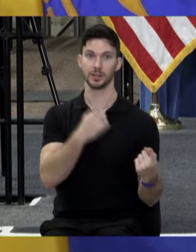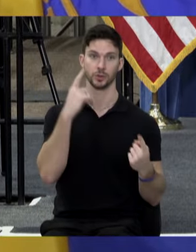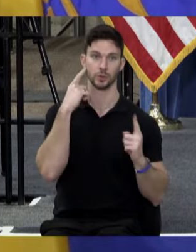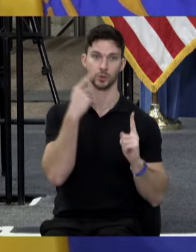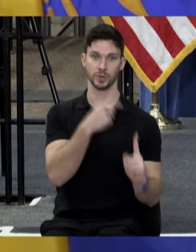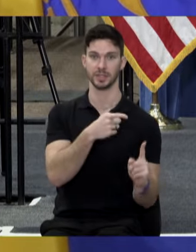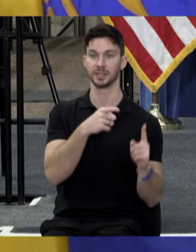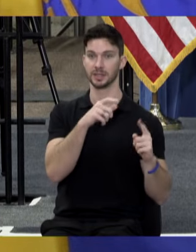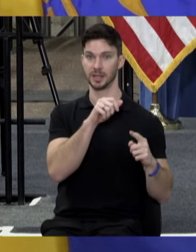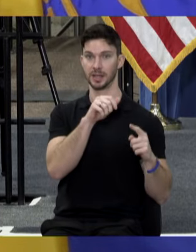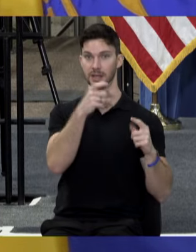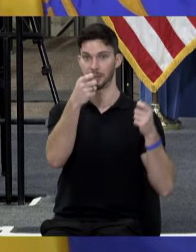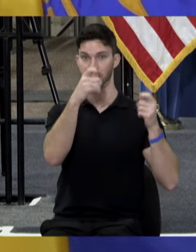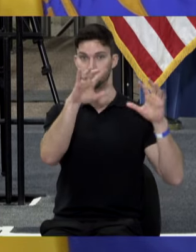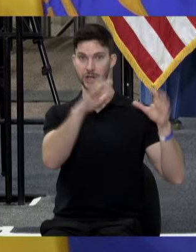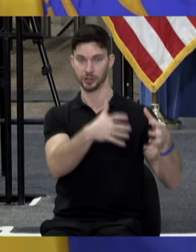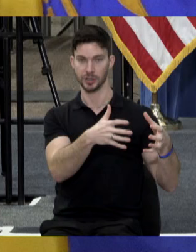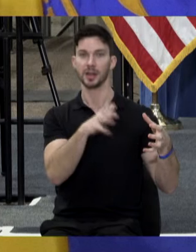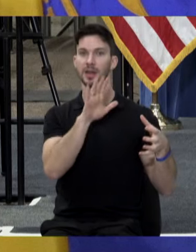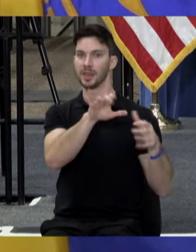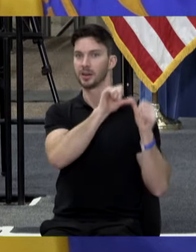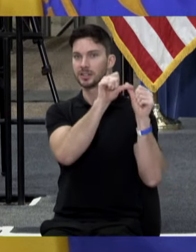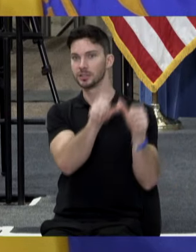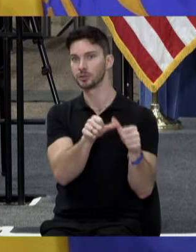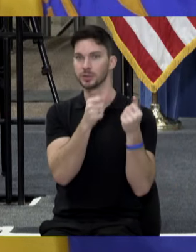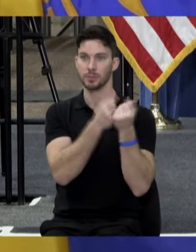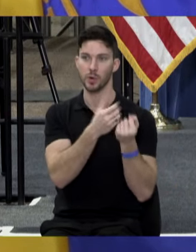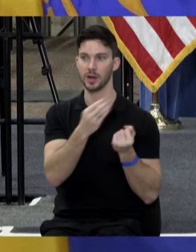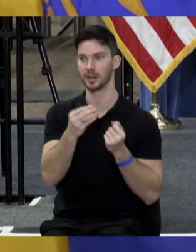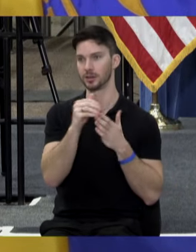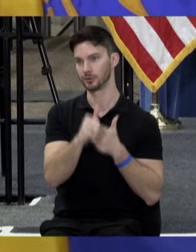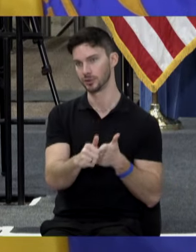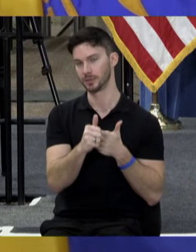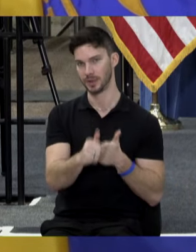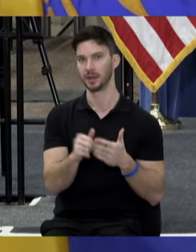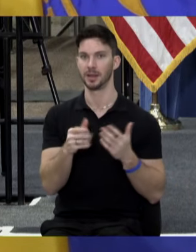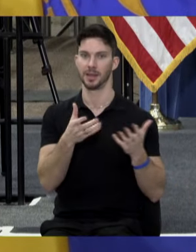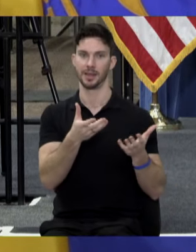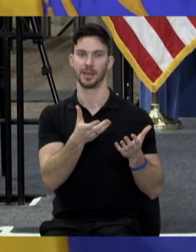their continued support and leadership is allowing us to currently support 17